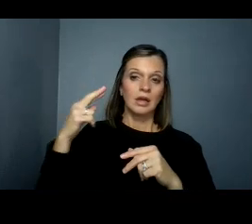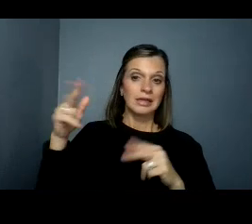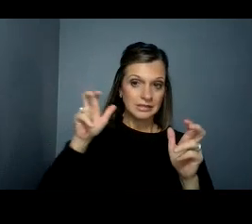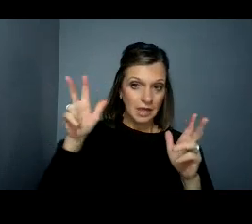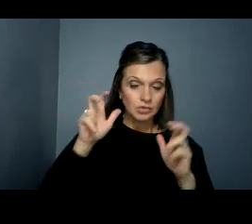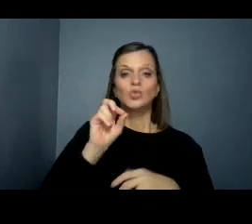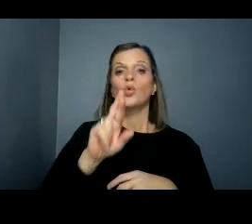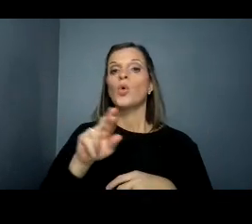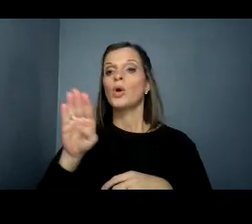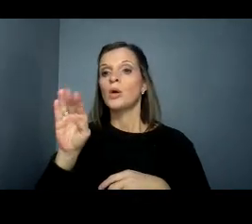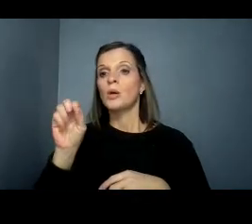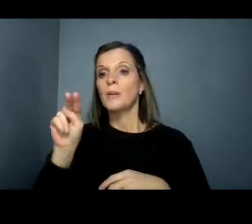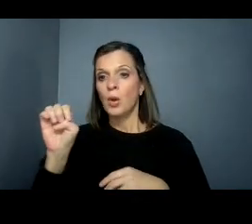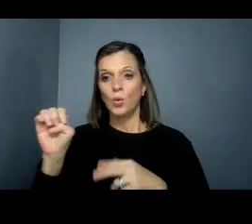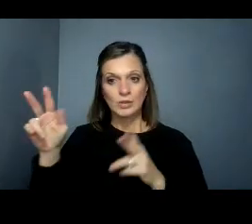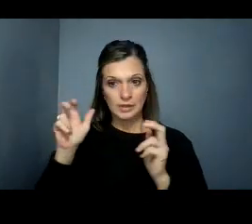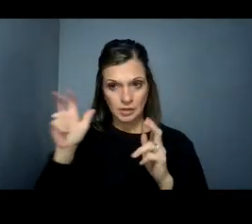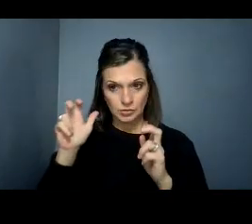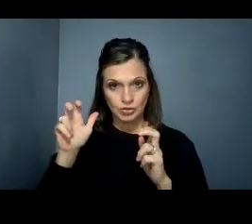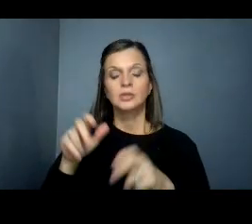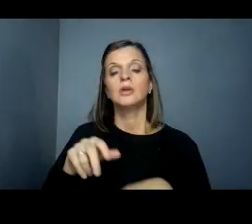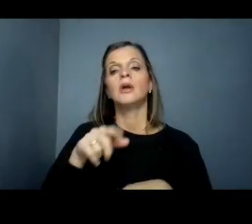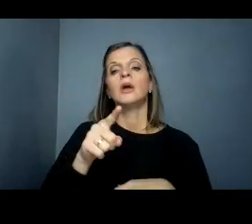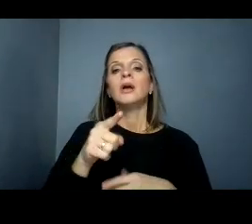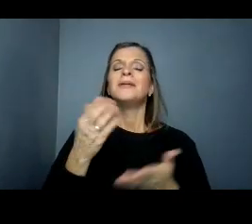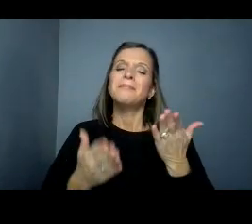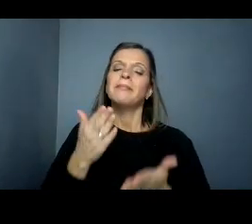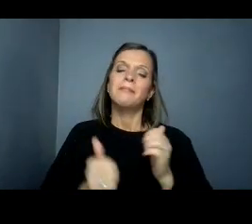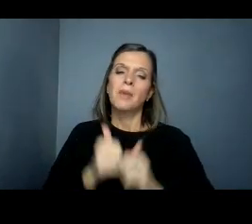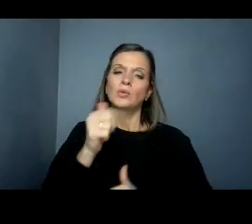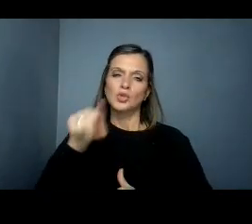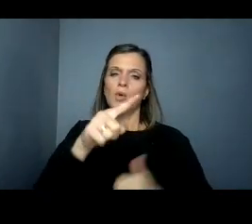of you know what the air condition is, but you may not know what those bone symbols are.